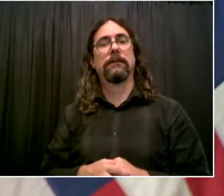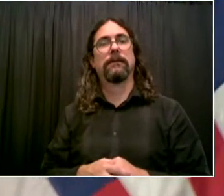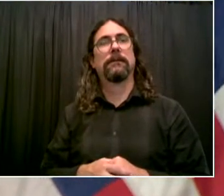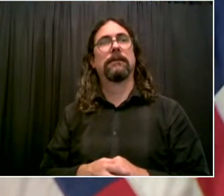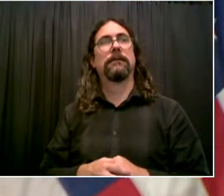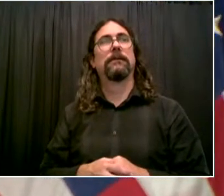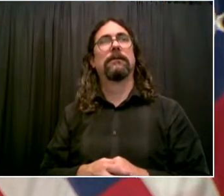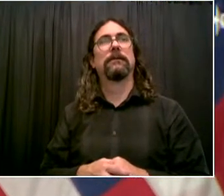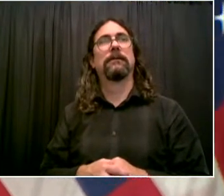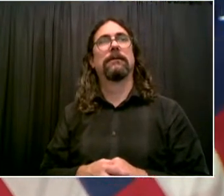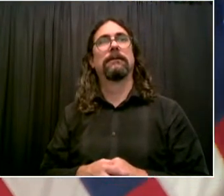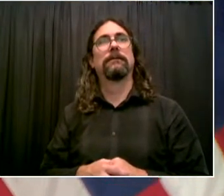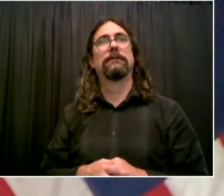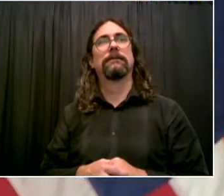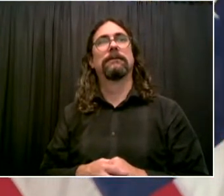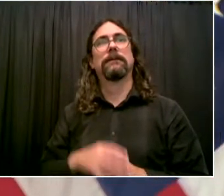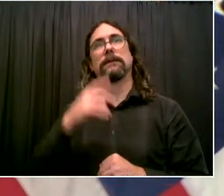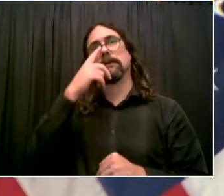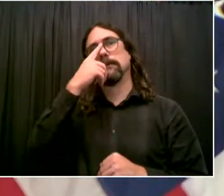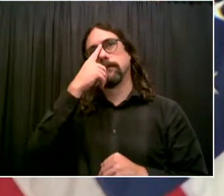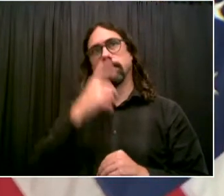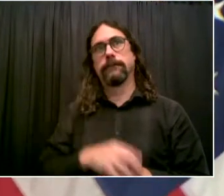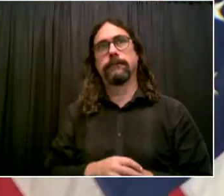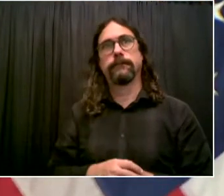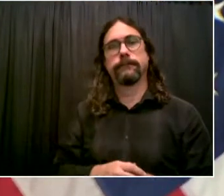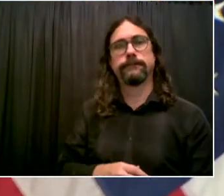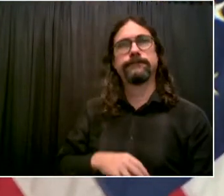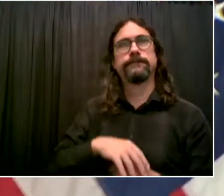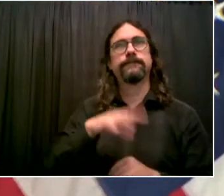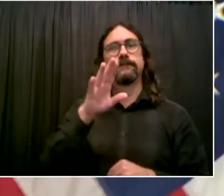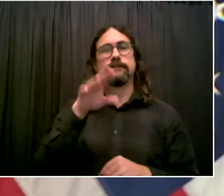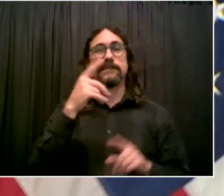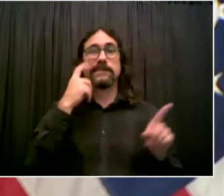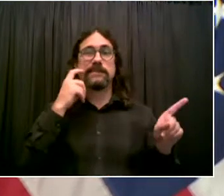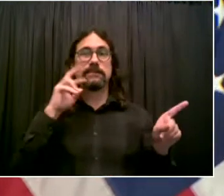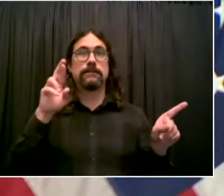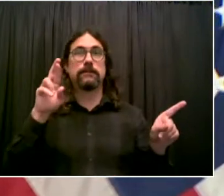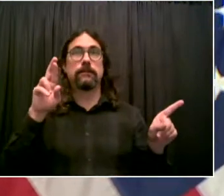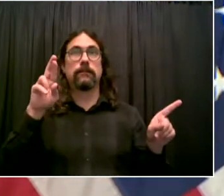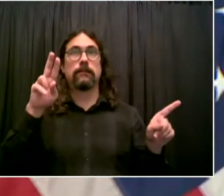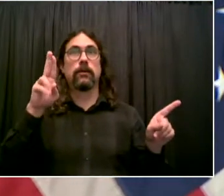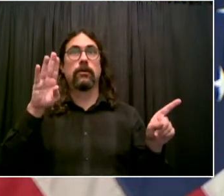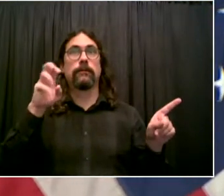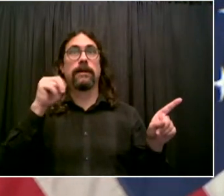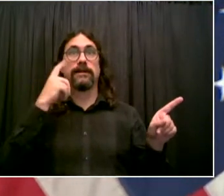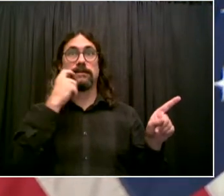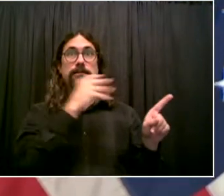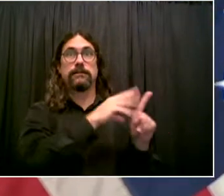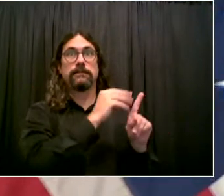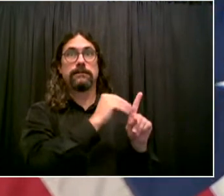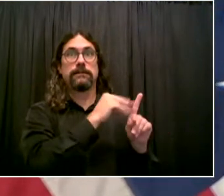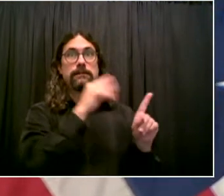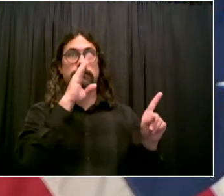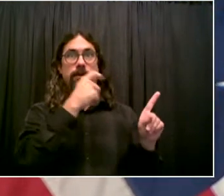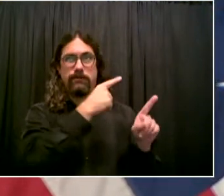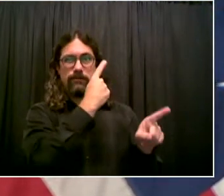PROFOUND THANKS TOOUY, ROCKY FOR MAKING THIS HAPPEN. THANK YOU MR.